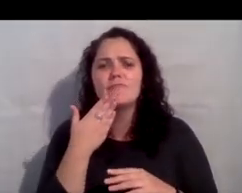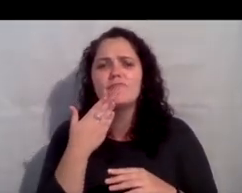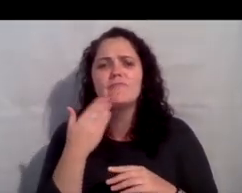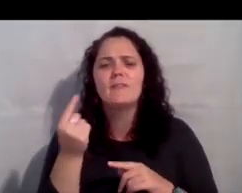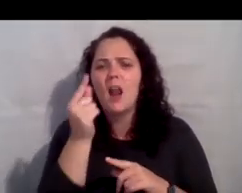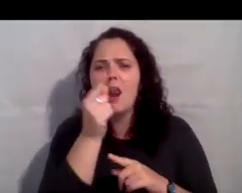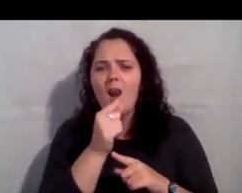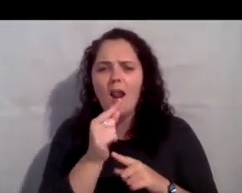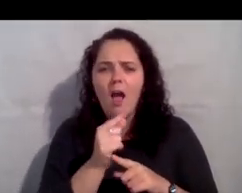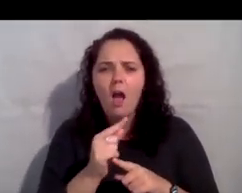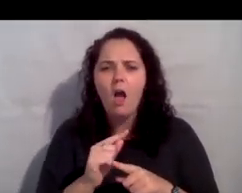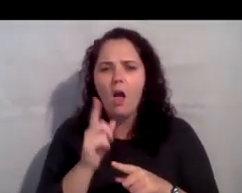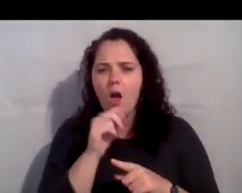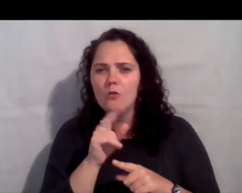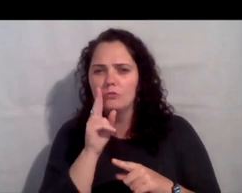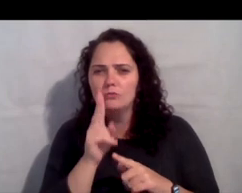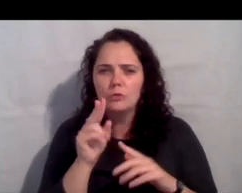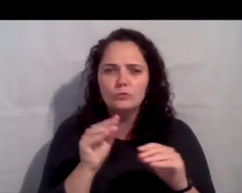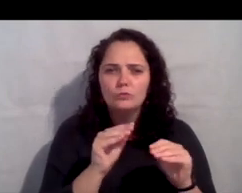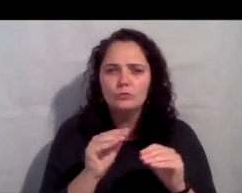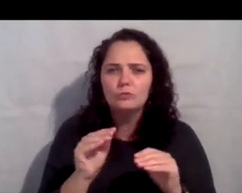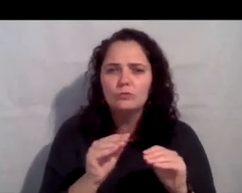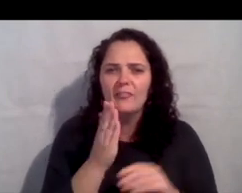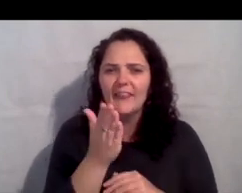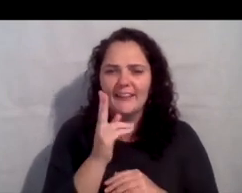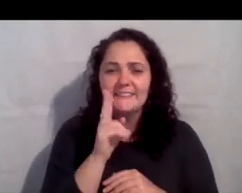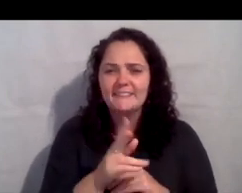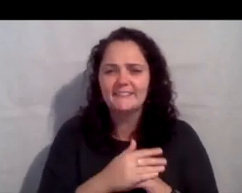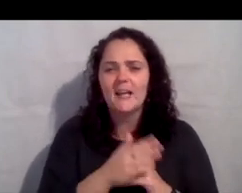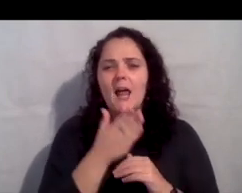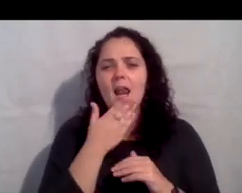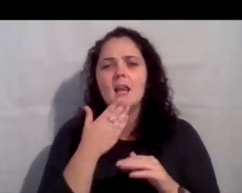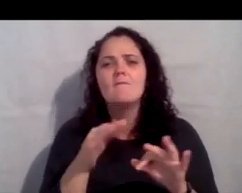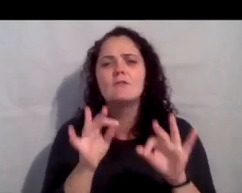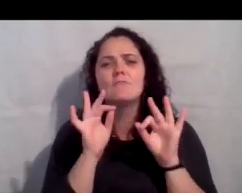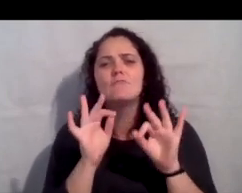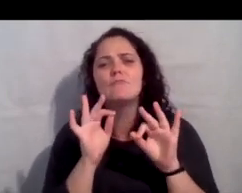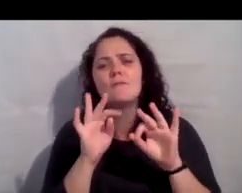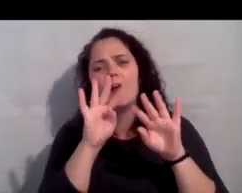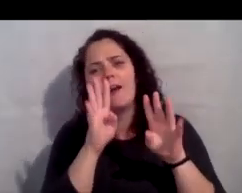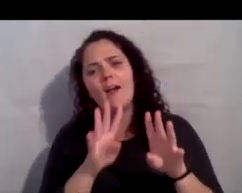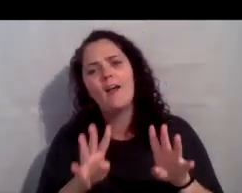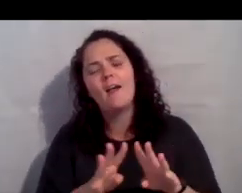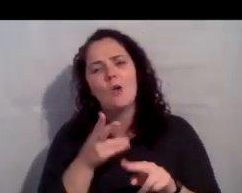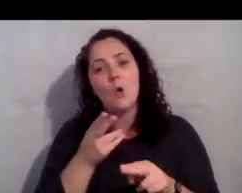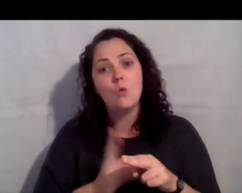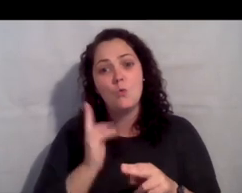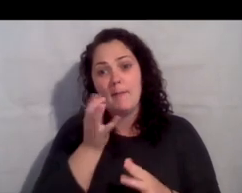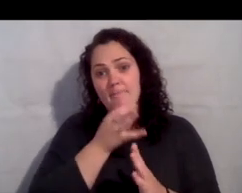information is carried with the economy of line and that beautiful lyrical line that works across in this very, very quick pencil sketch.